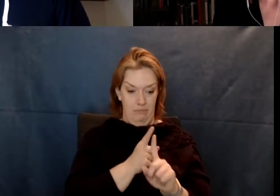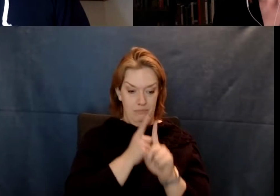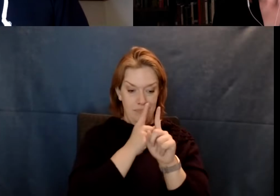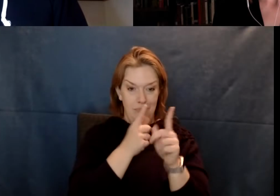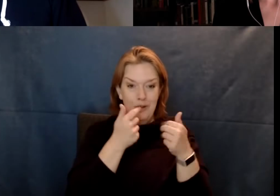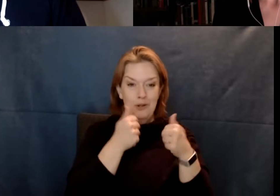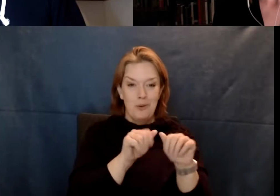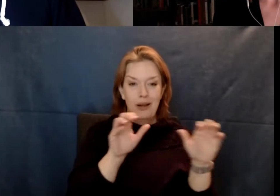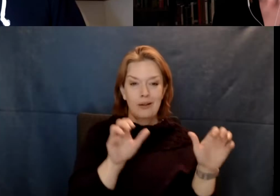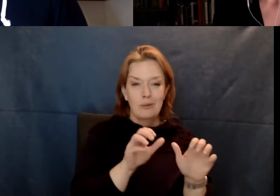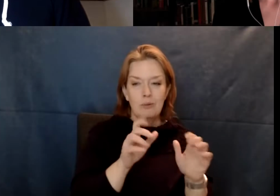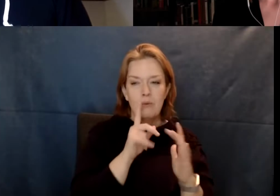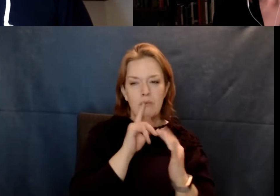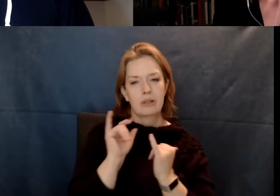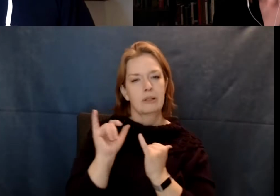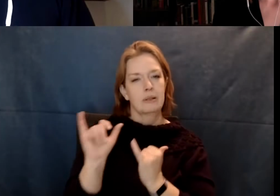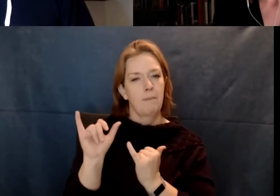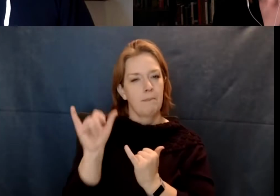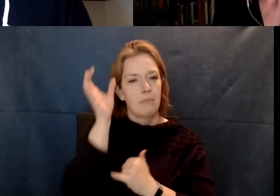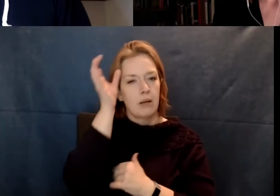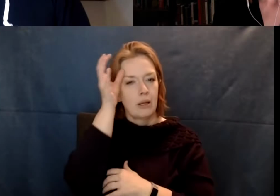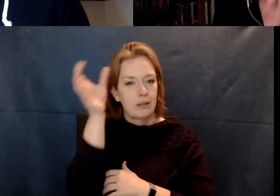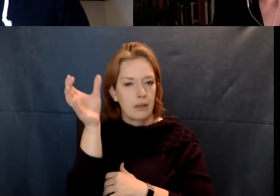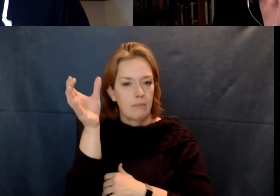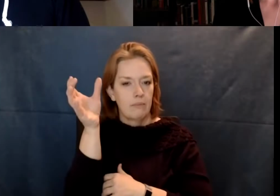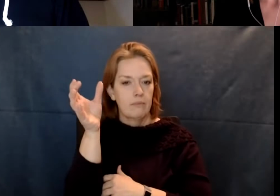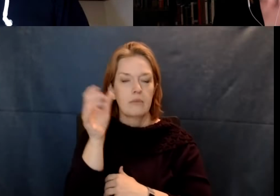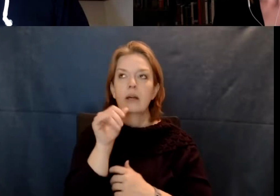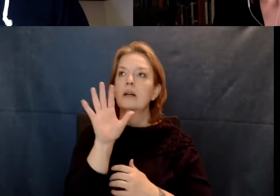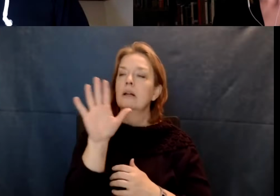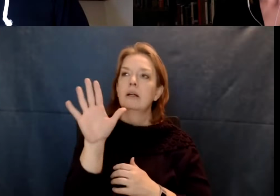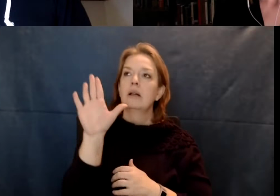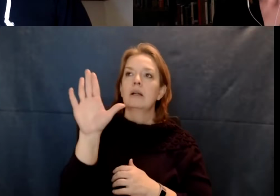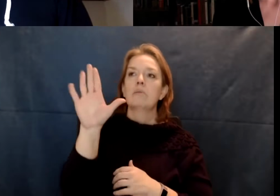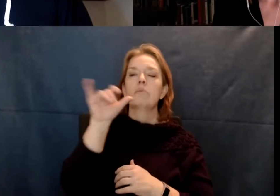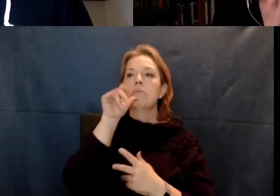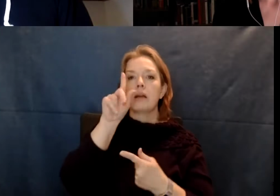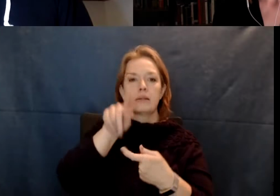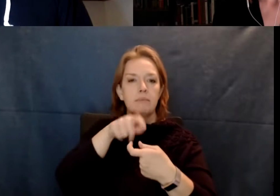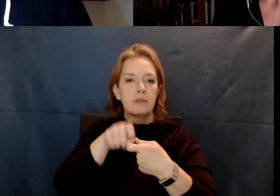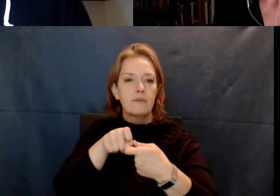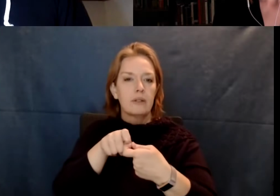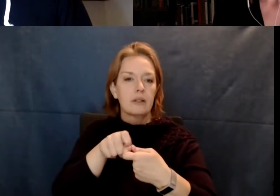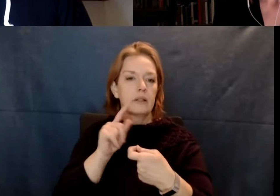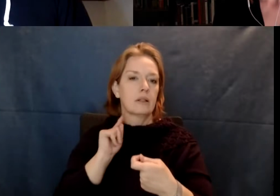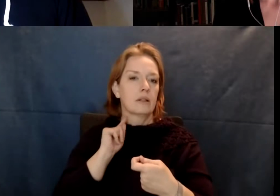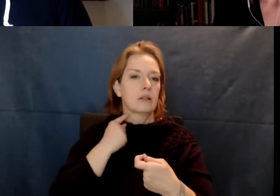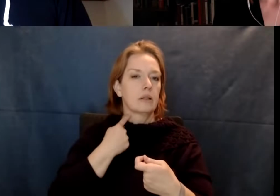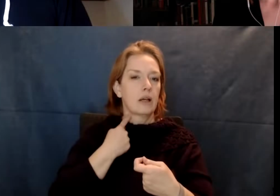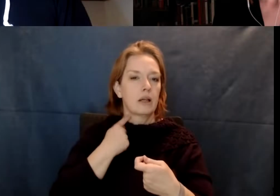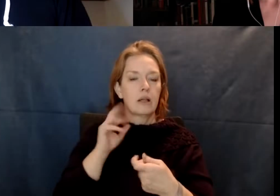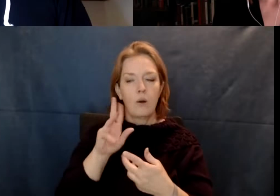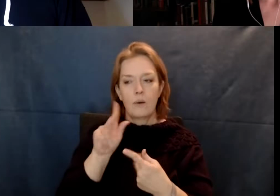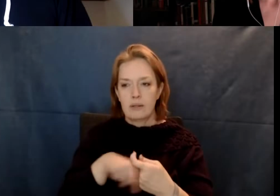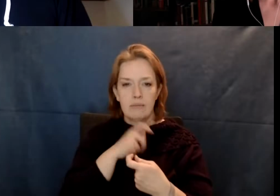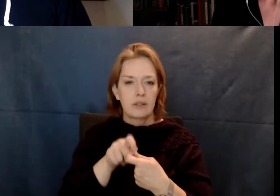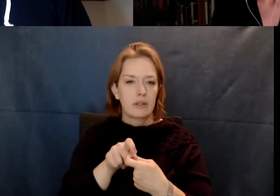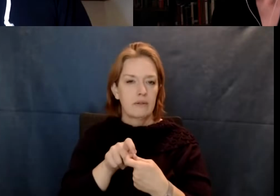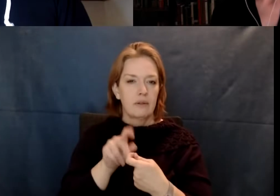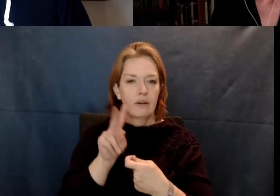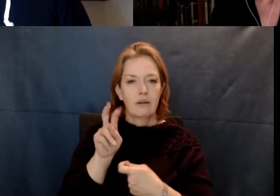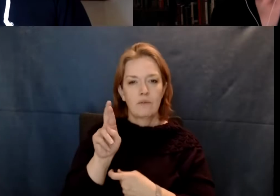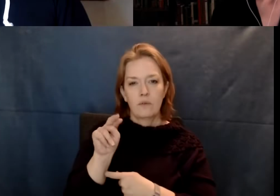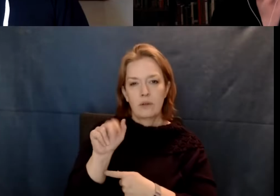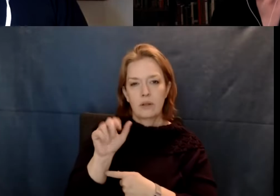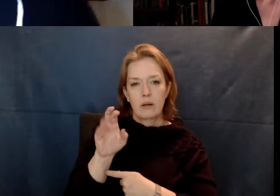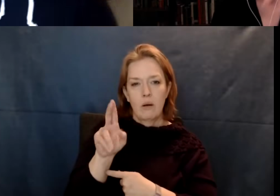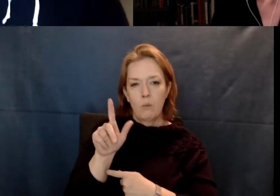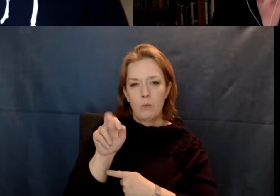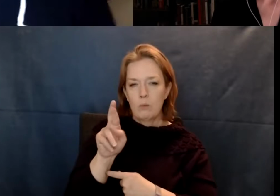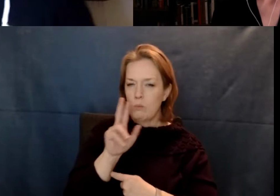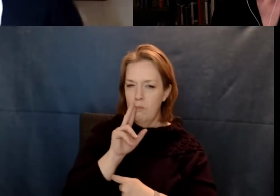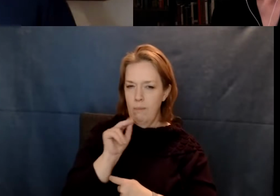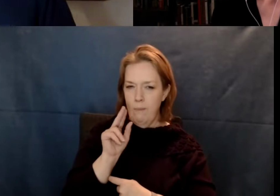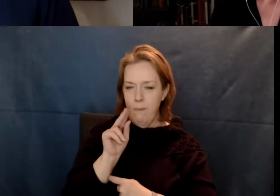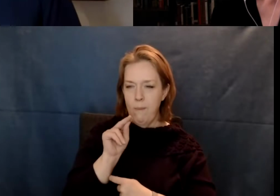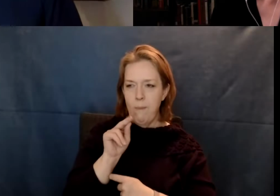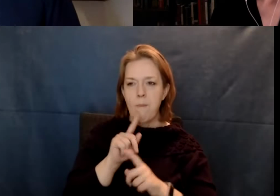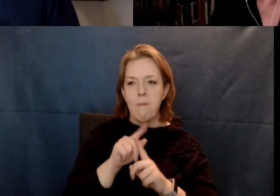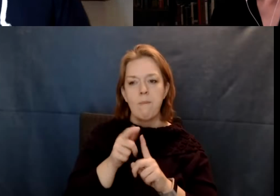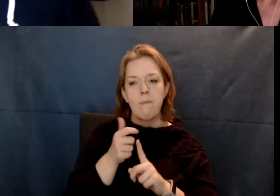Not necessarily with a specific dialogue or vernacular, but he sees language as a tool